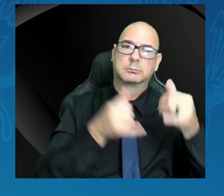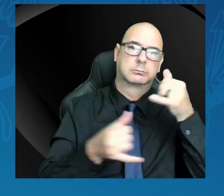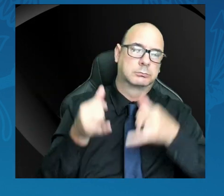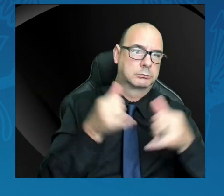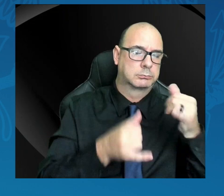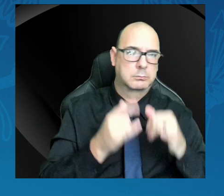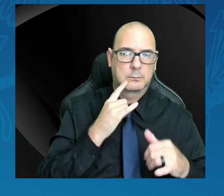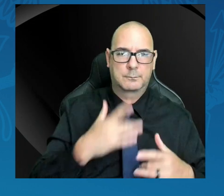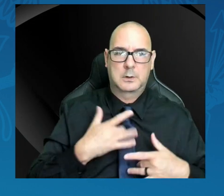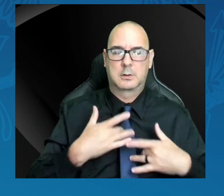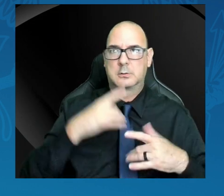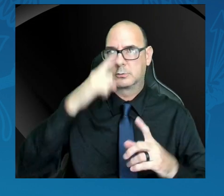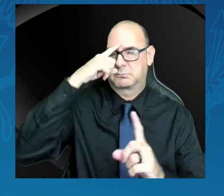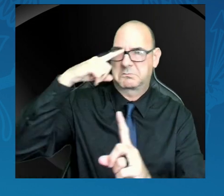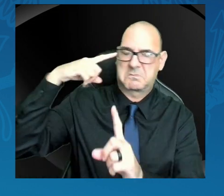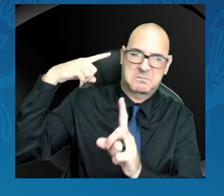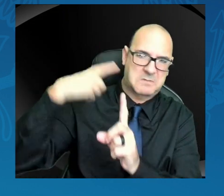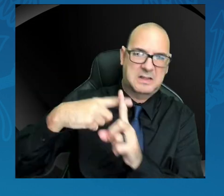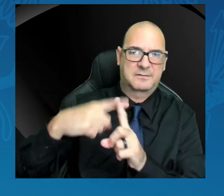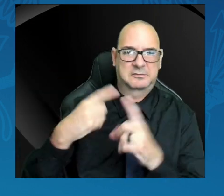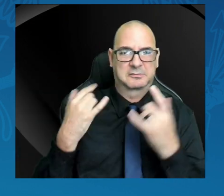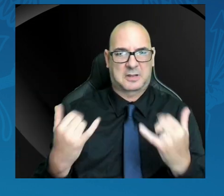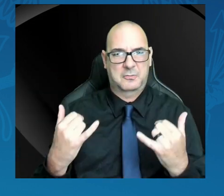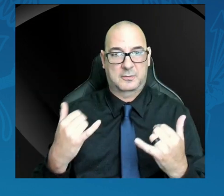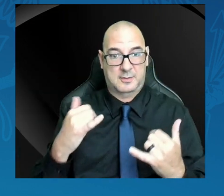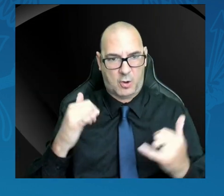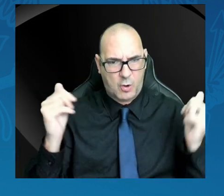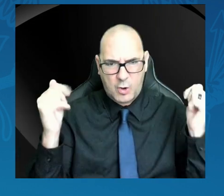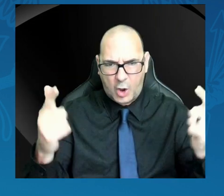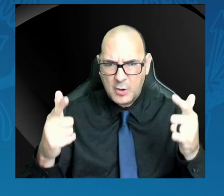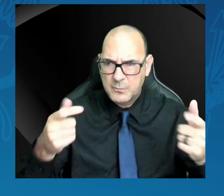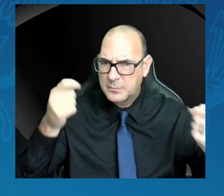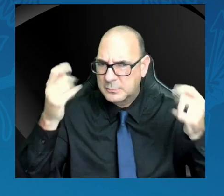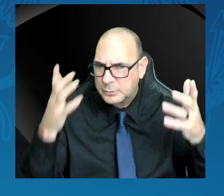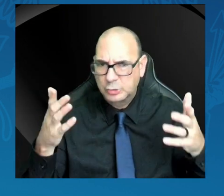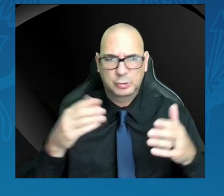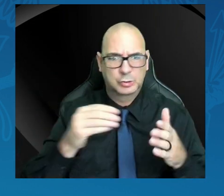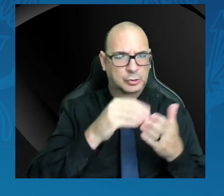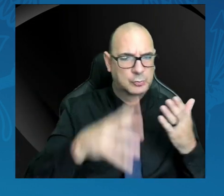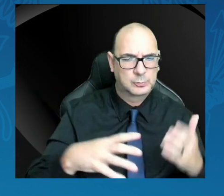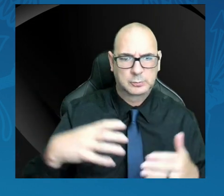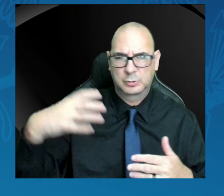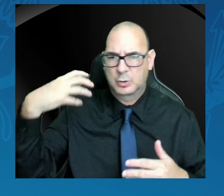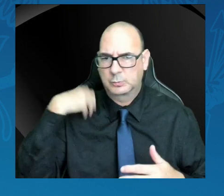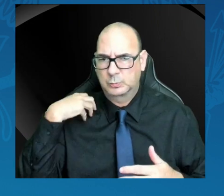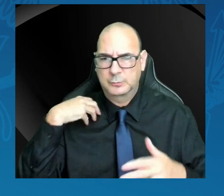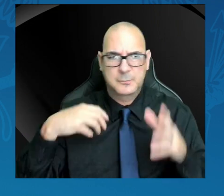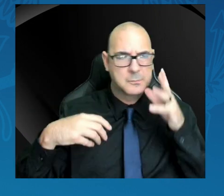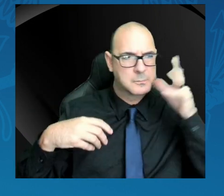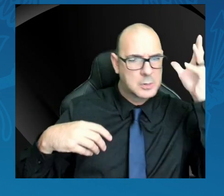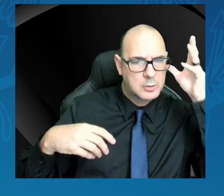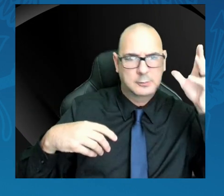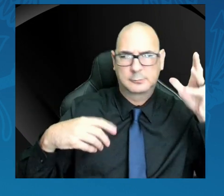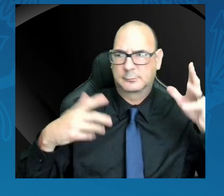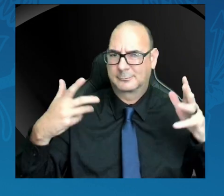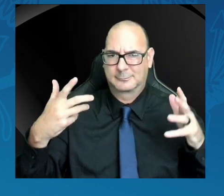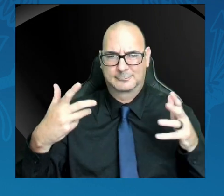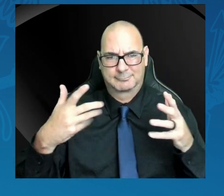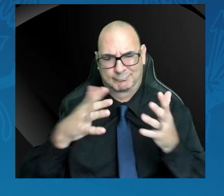And to all the administrators and teachers and coaches and parents who are just raising these beautiful leaders.